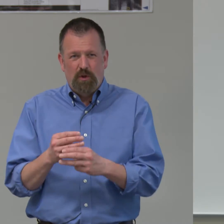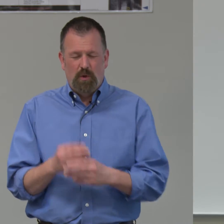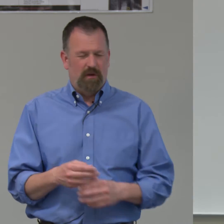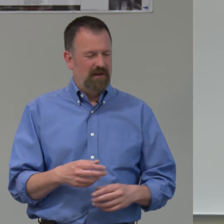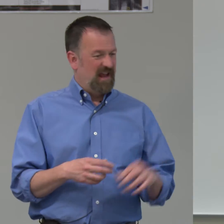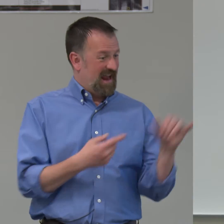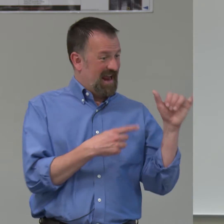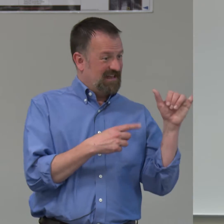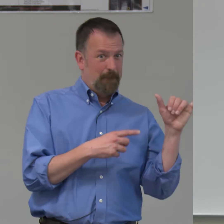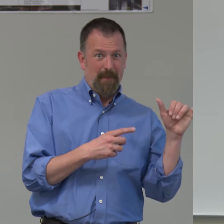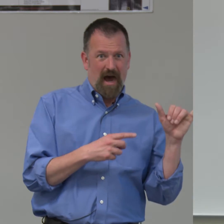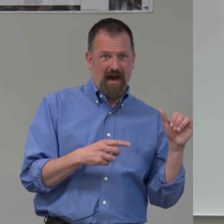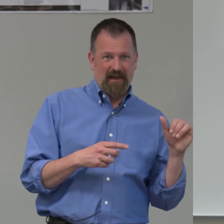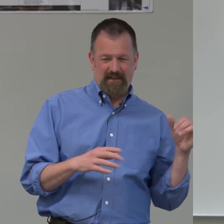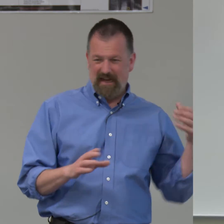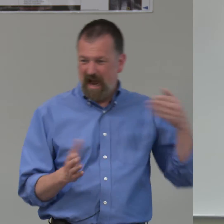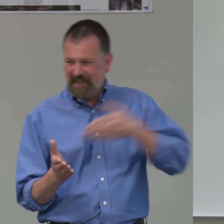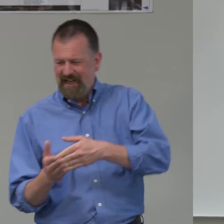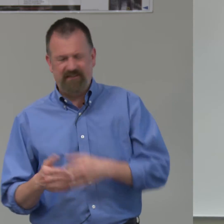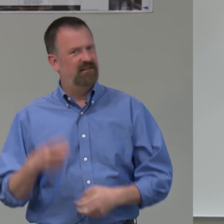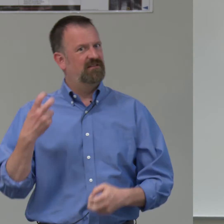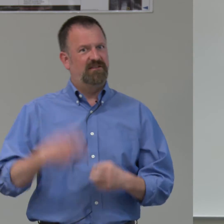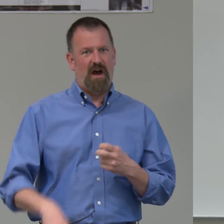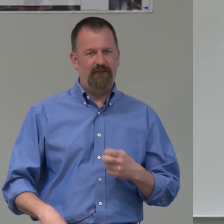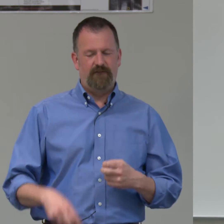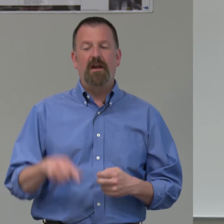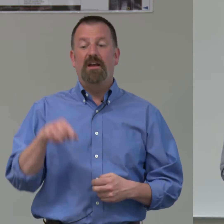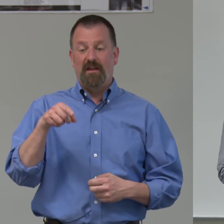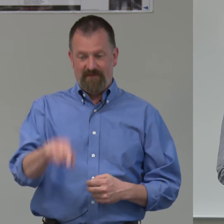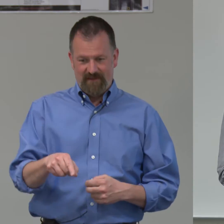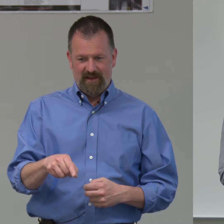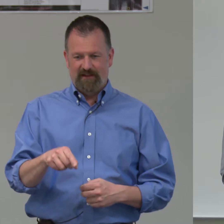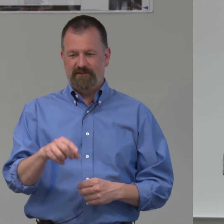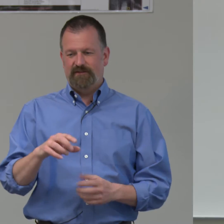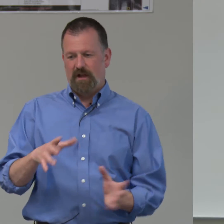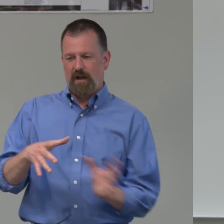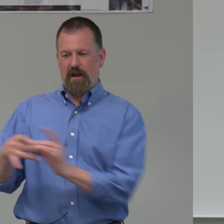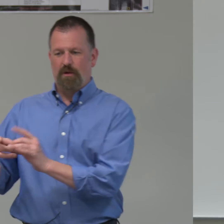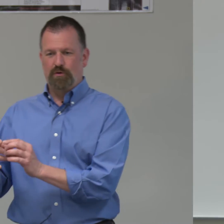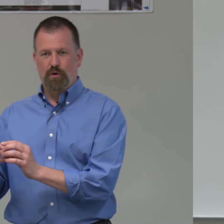so you have to couple them to something else, so we coupled it to a protein because he was a good chemist--